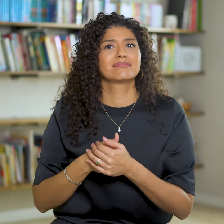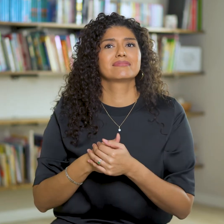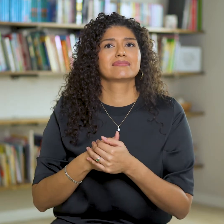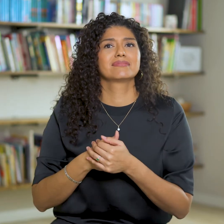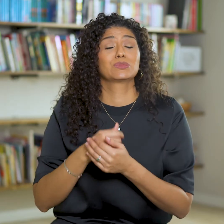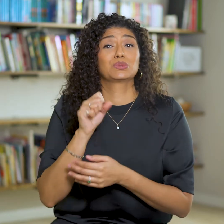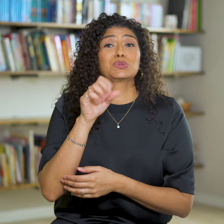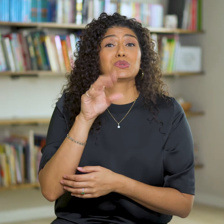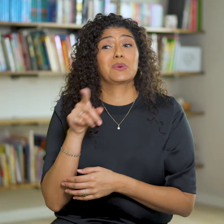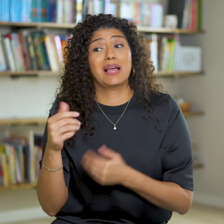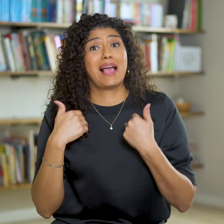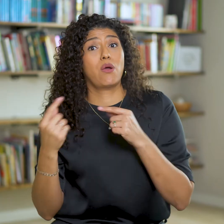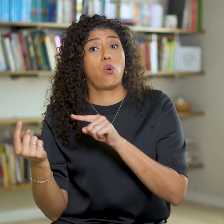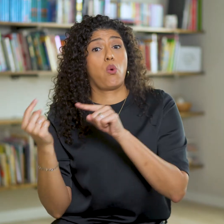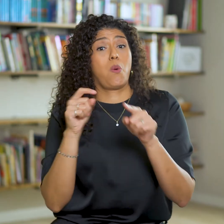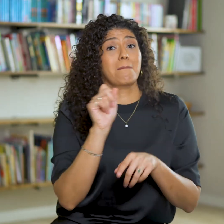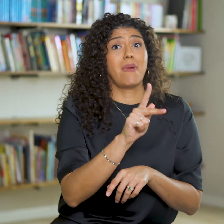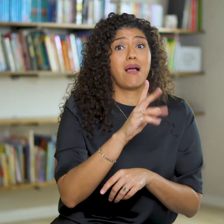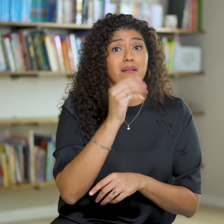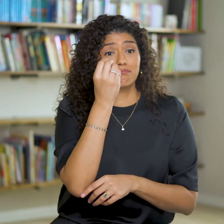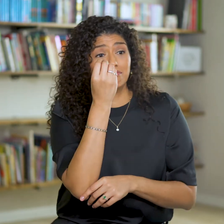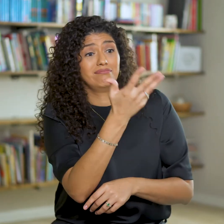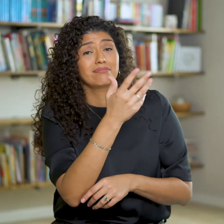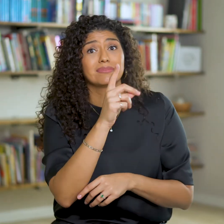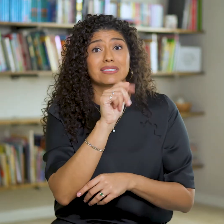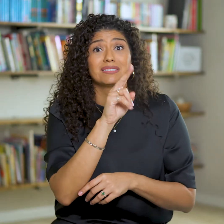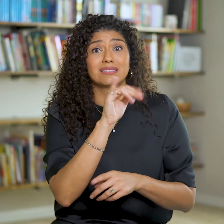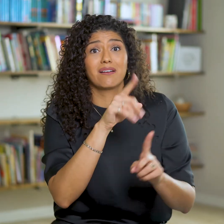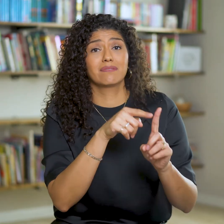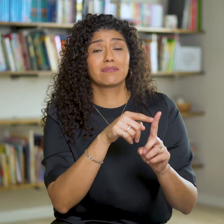so he has to go back and tell David,